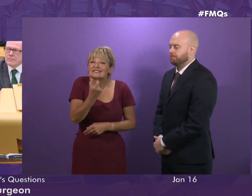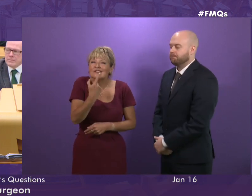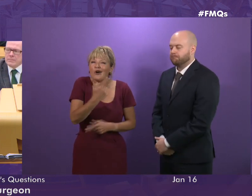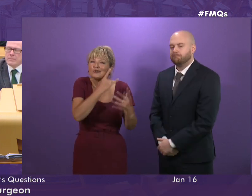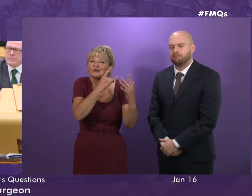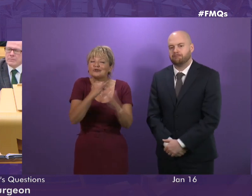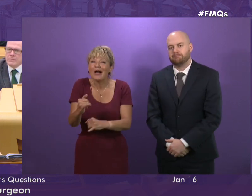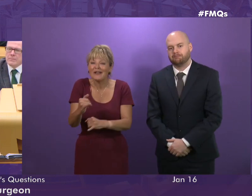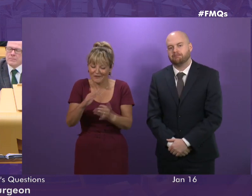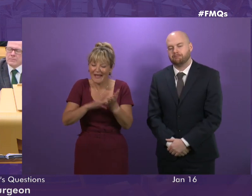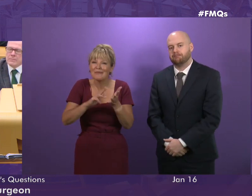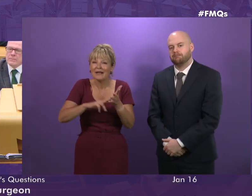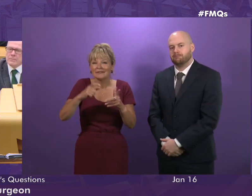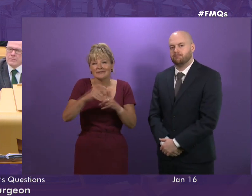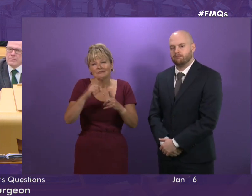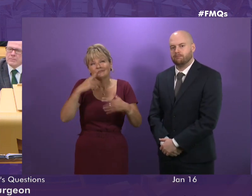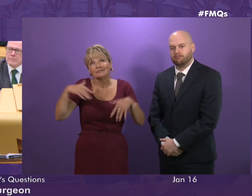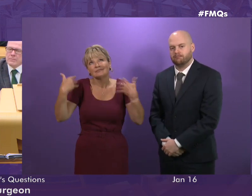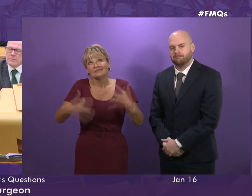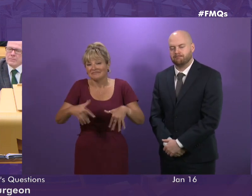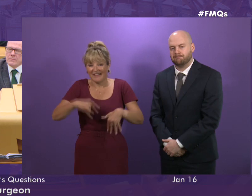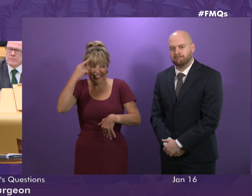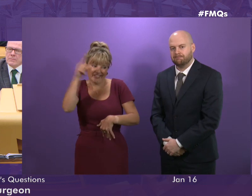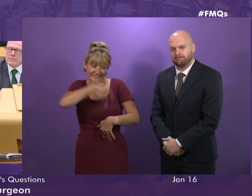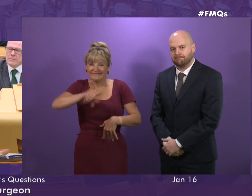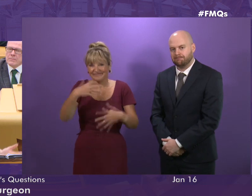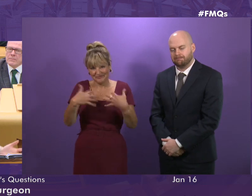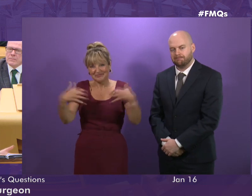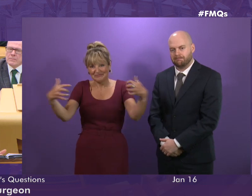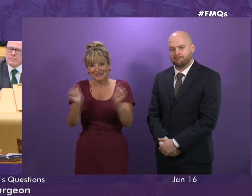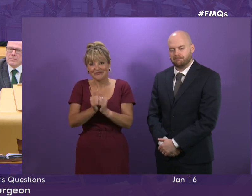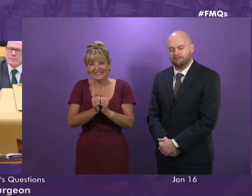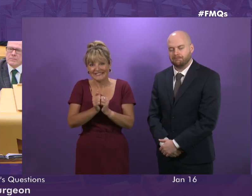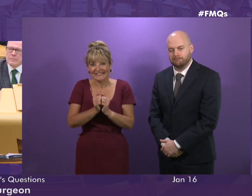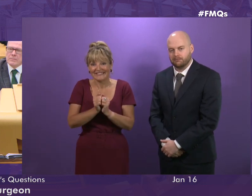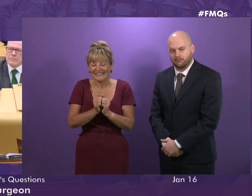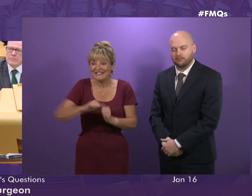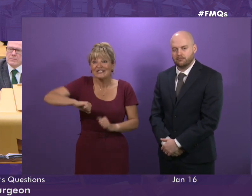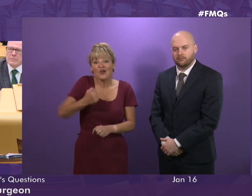across the chamber is clearly of that view. The Scottish Government has already met Doddie